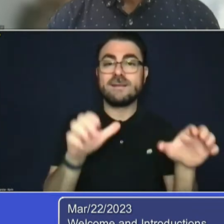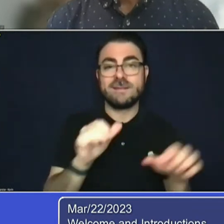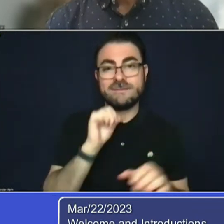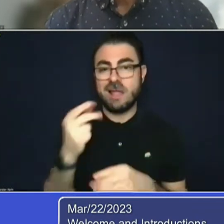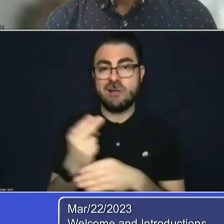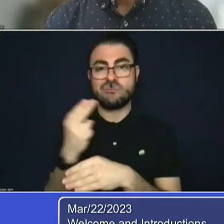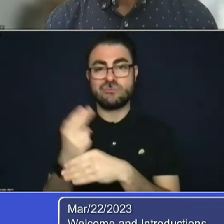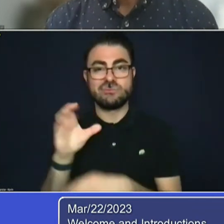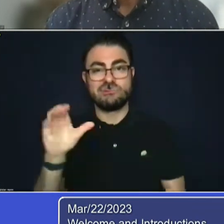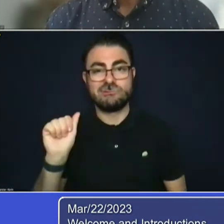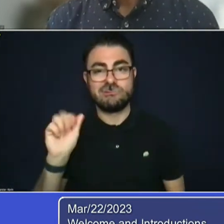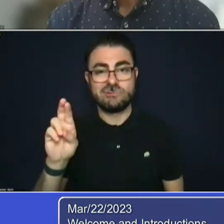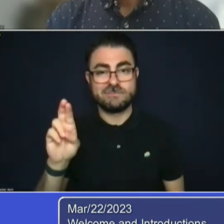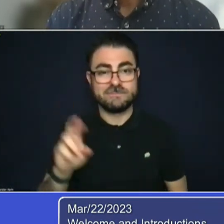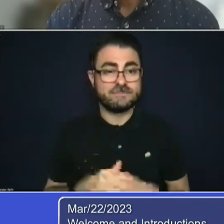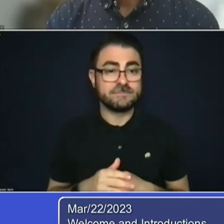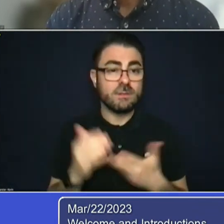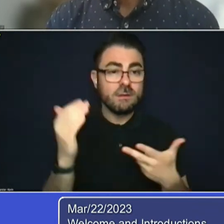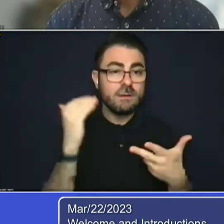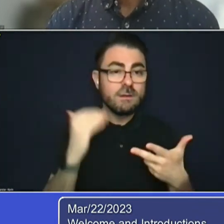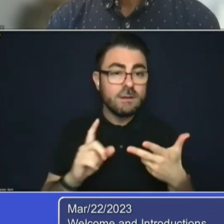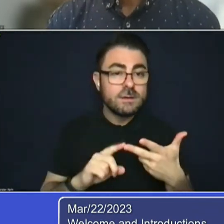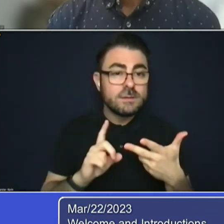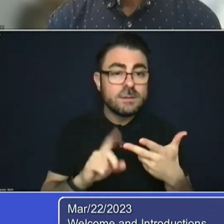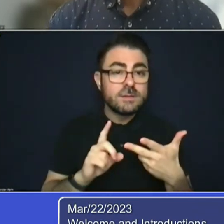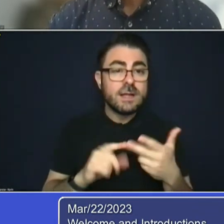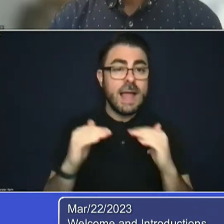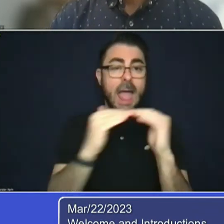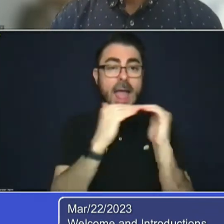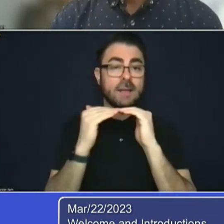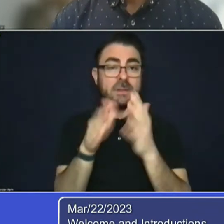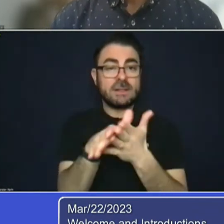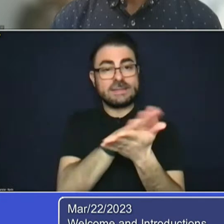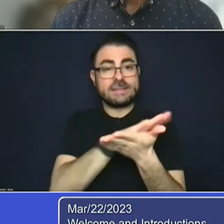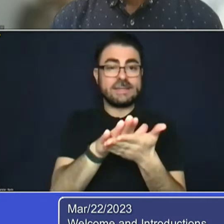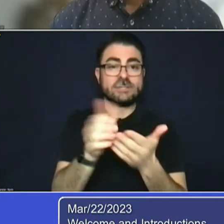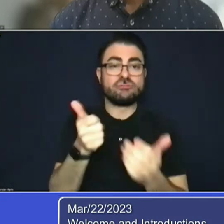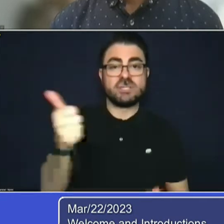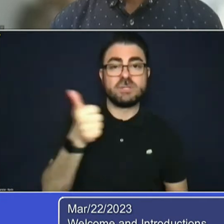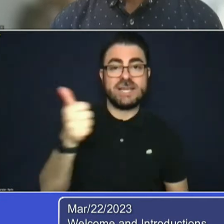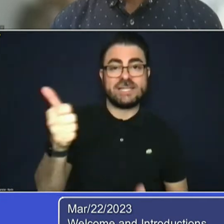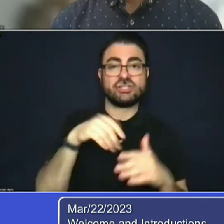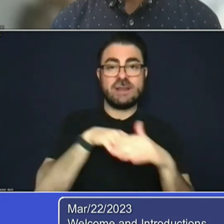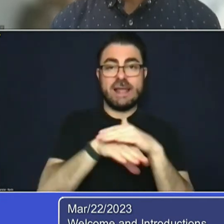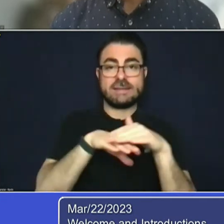MOVE AROUND AND GET OUT OF VEHICLES. AND THEN THERE'S EQUITABLE TRANSPORTATION ACCESS FOR 25